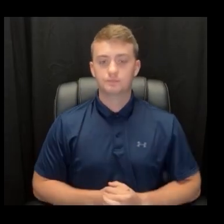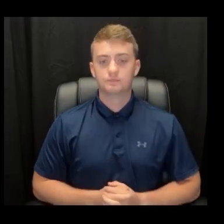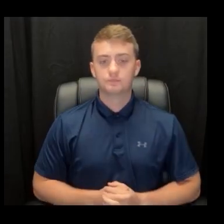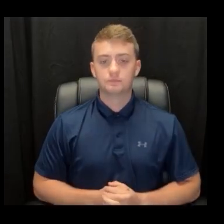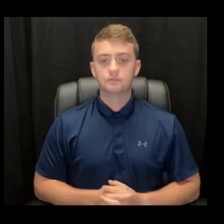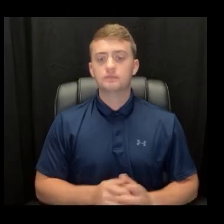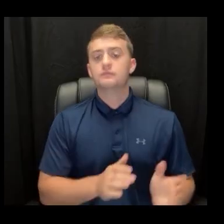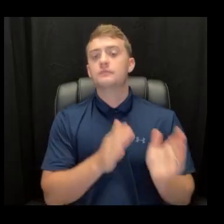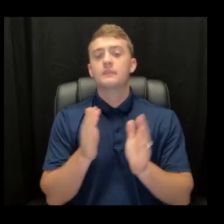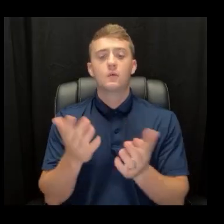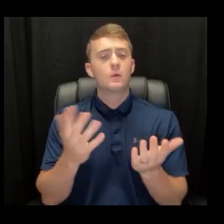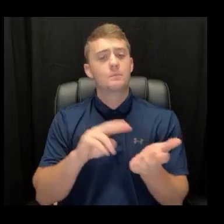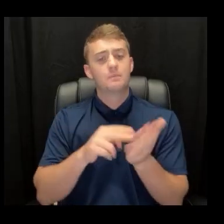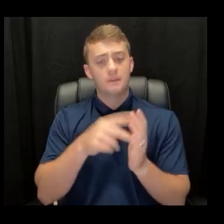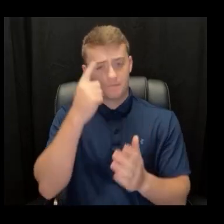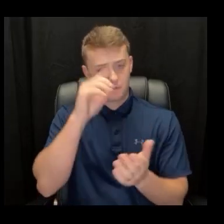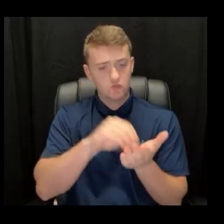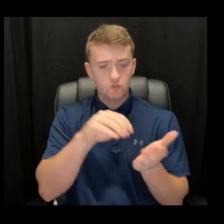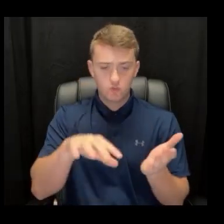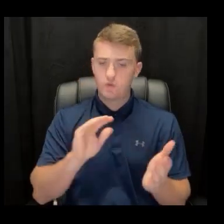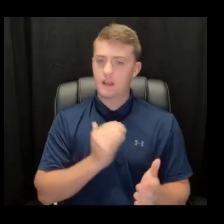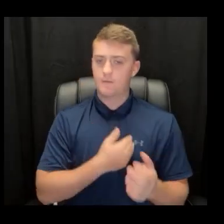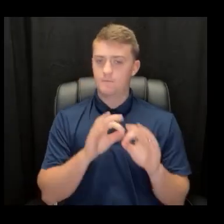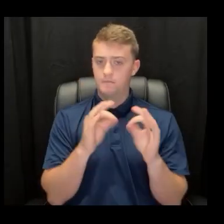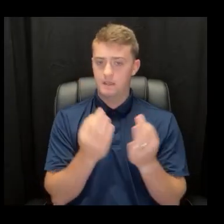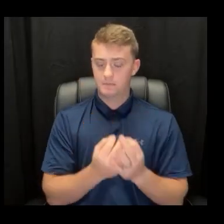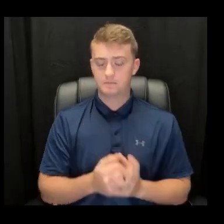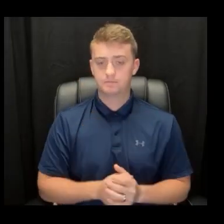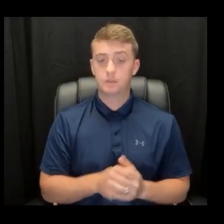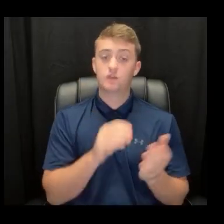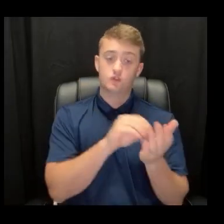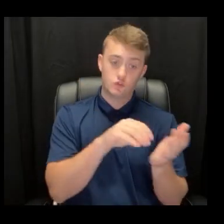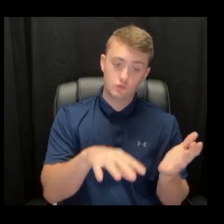And what does this mean for students and their families? For students and families,